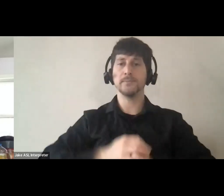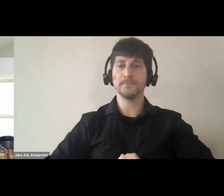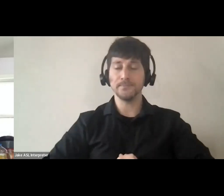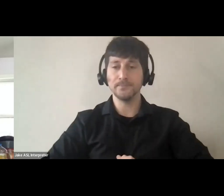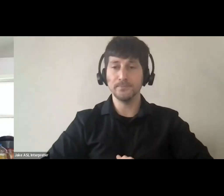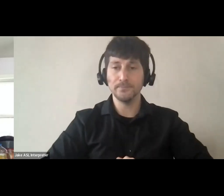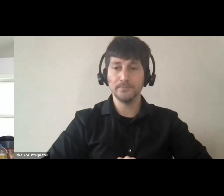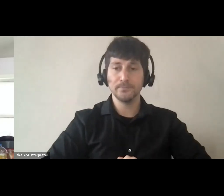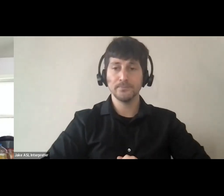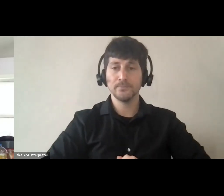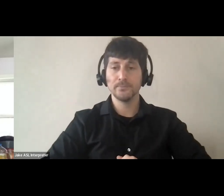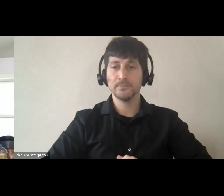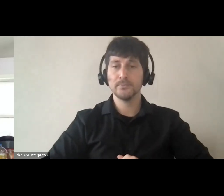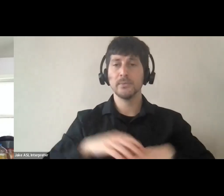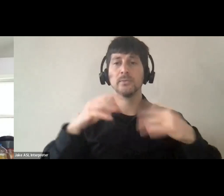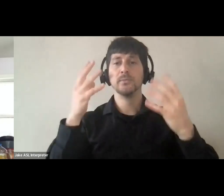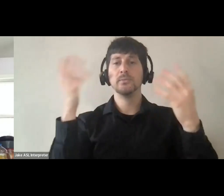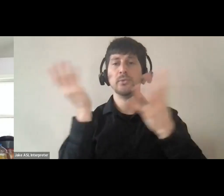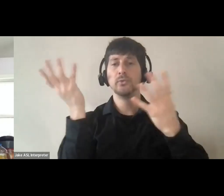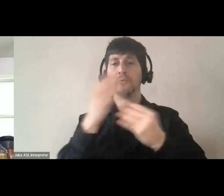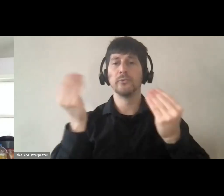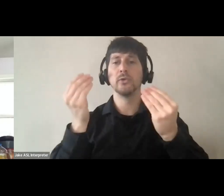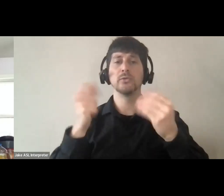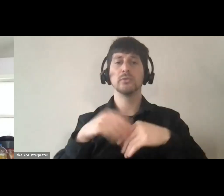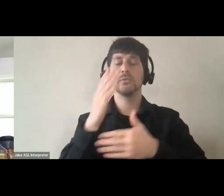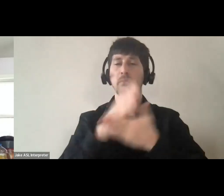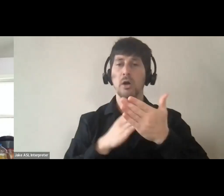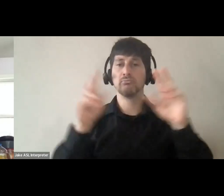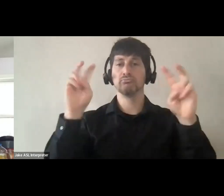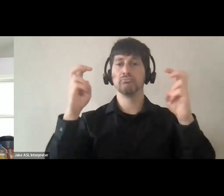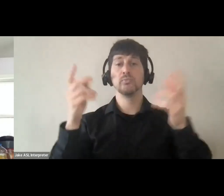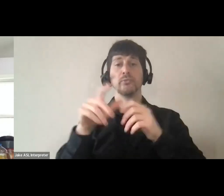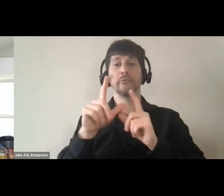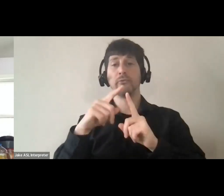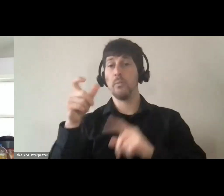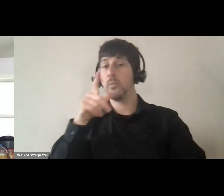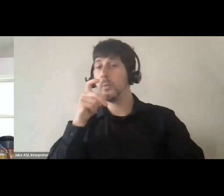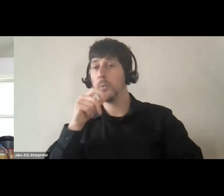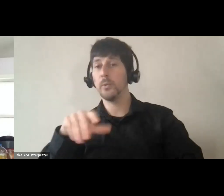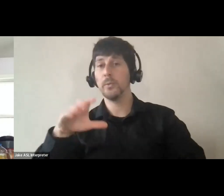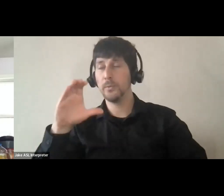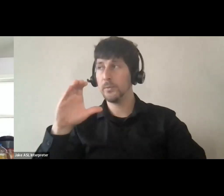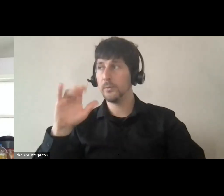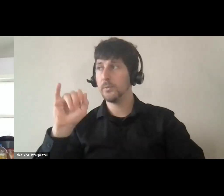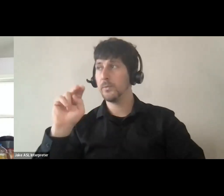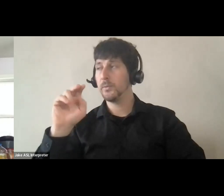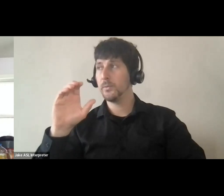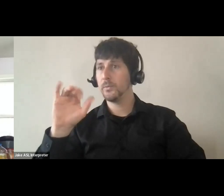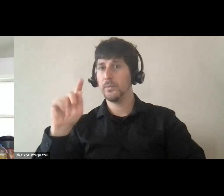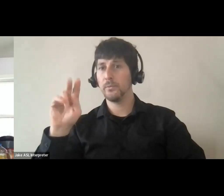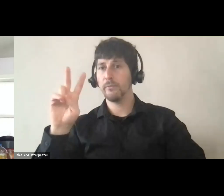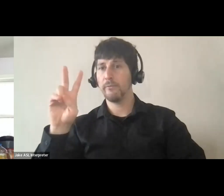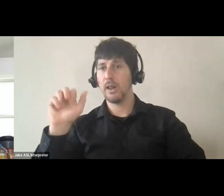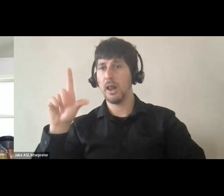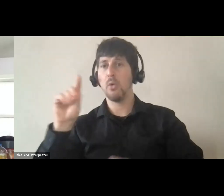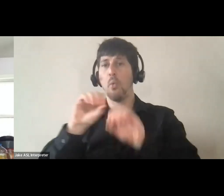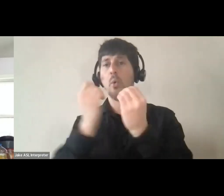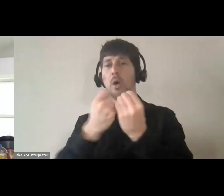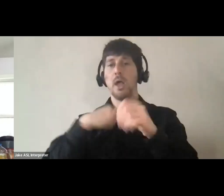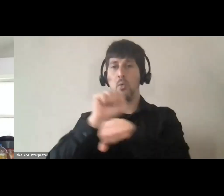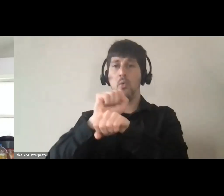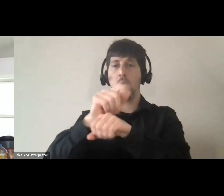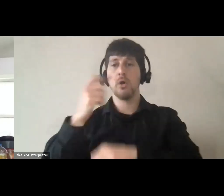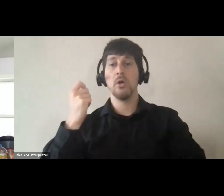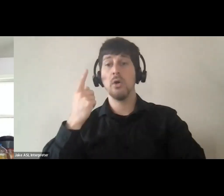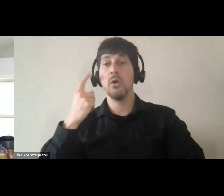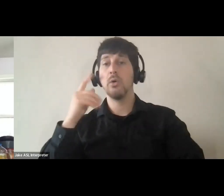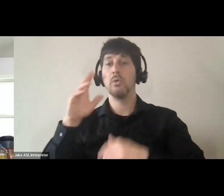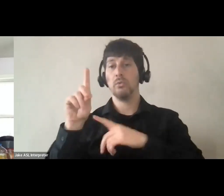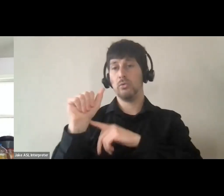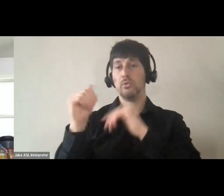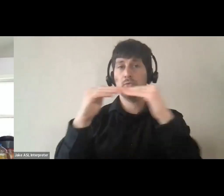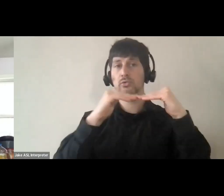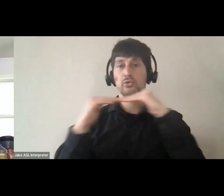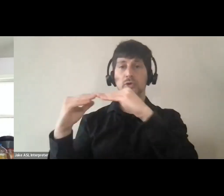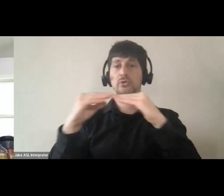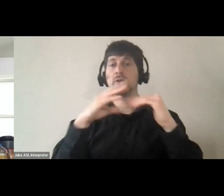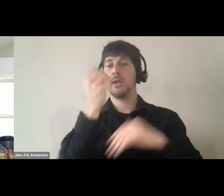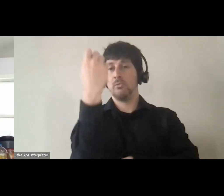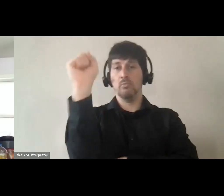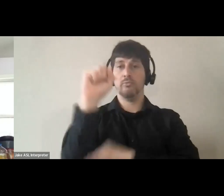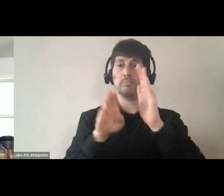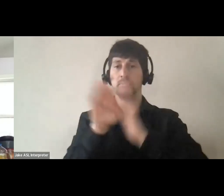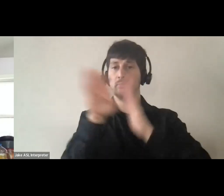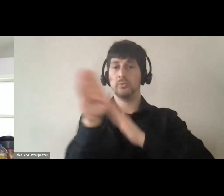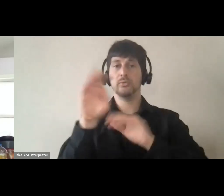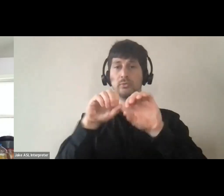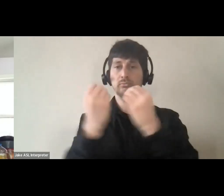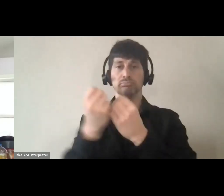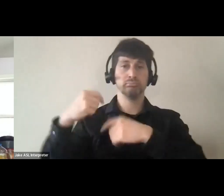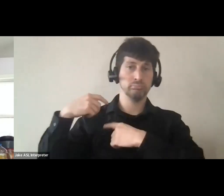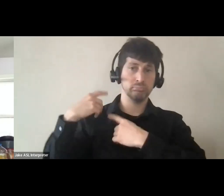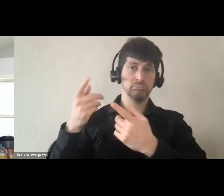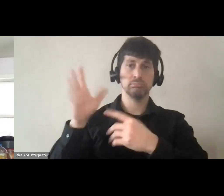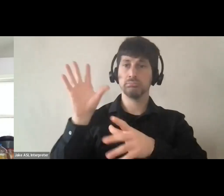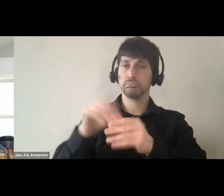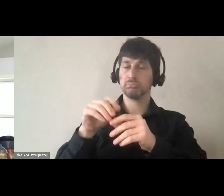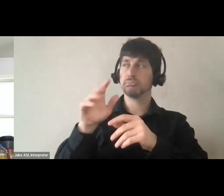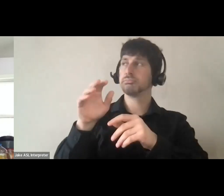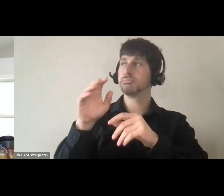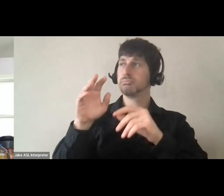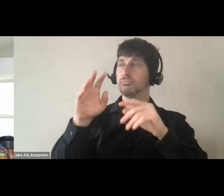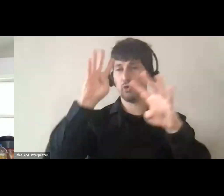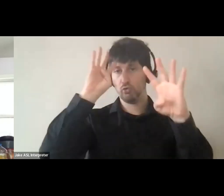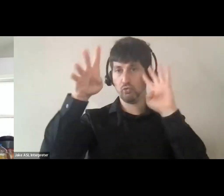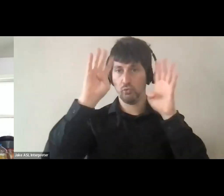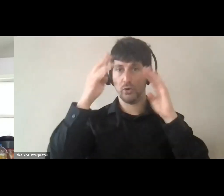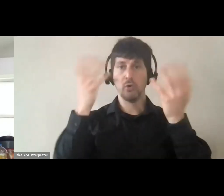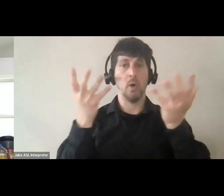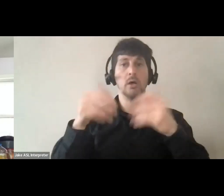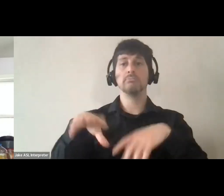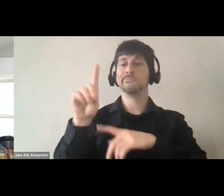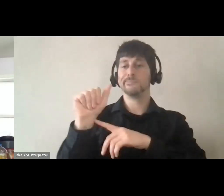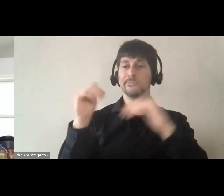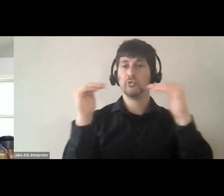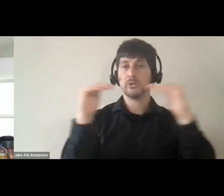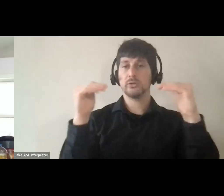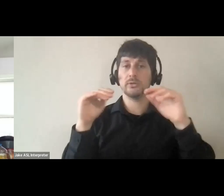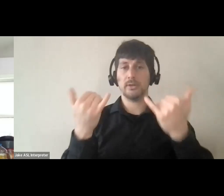We want to believe in the power and brilliance of immigrant communities and deaf communities and know that inclusion is key to achieving justice for all oppressed peoples.